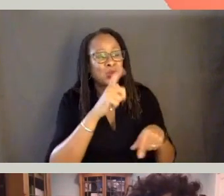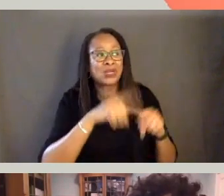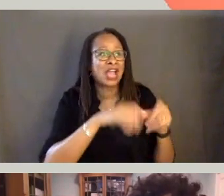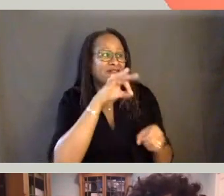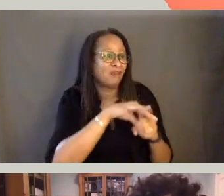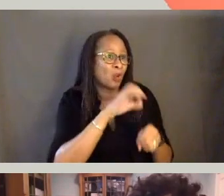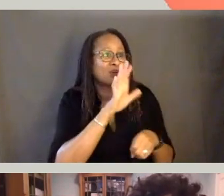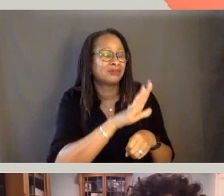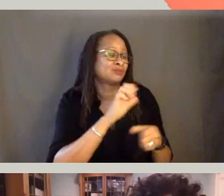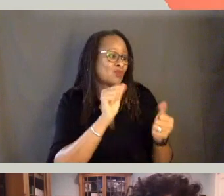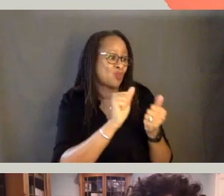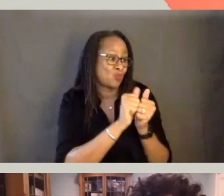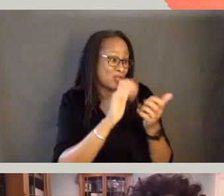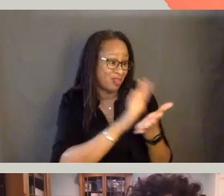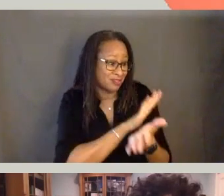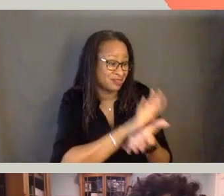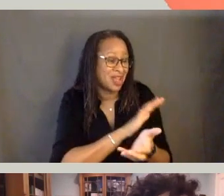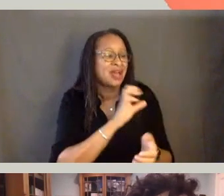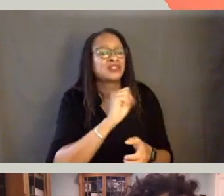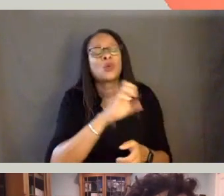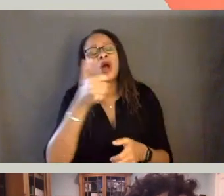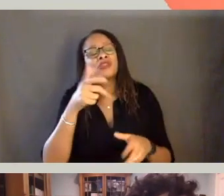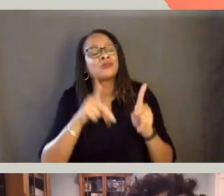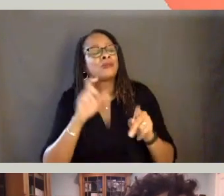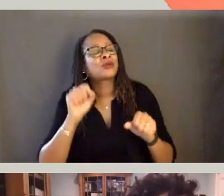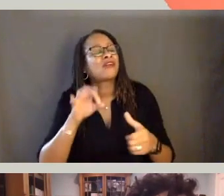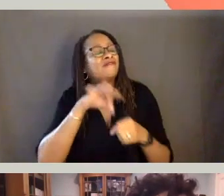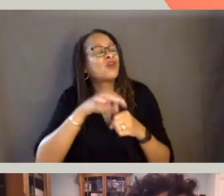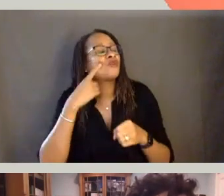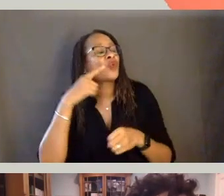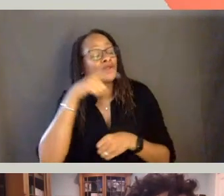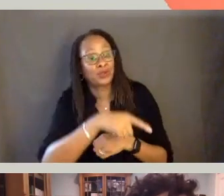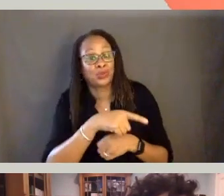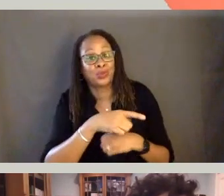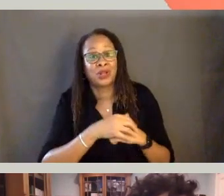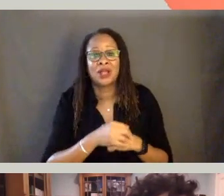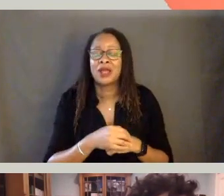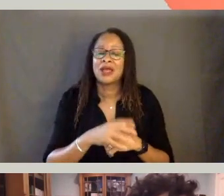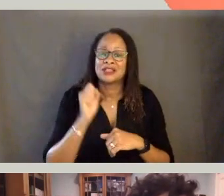so that other people can vote on your behalf, right? And I think there's an assumption